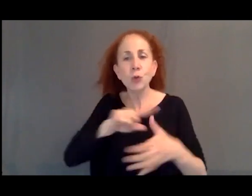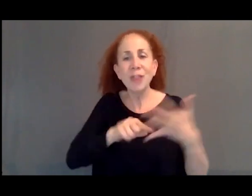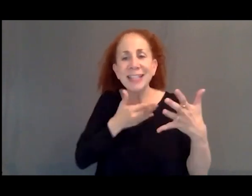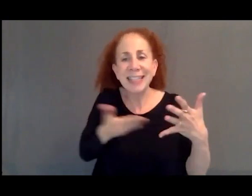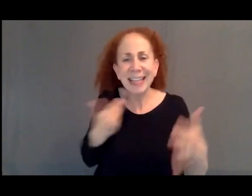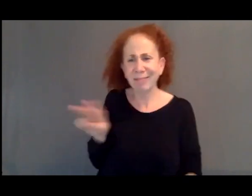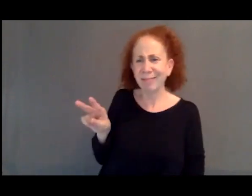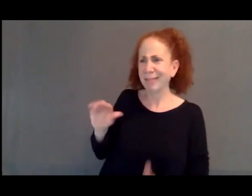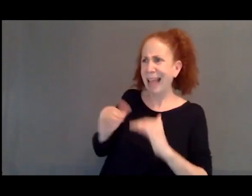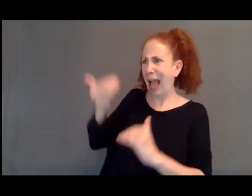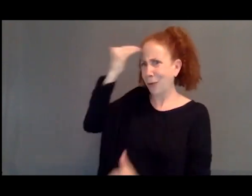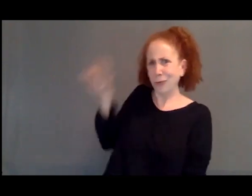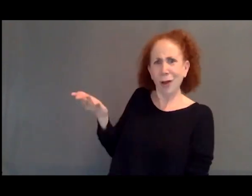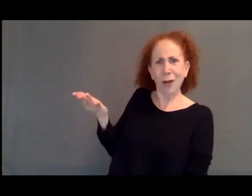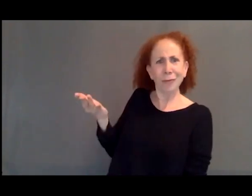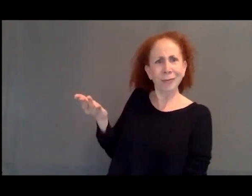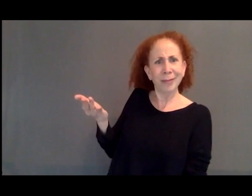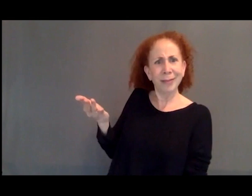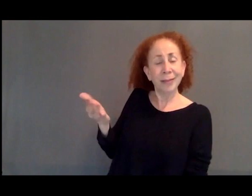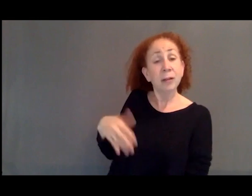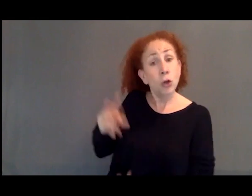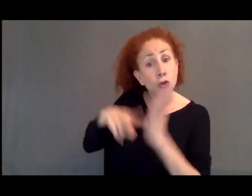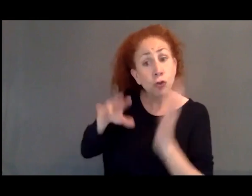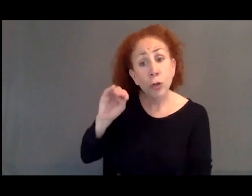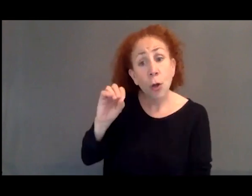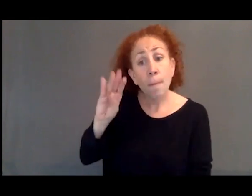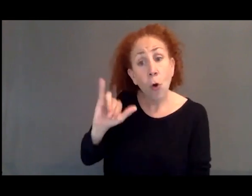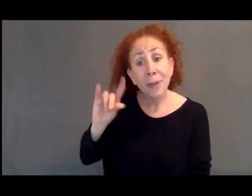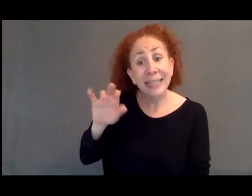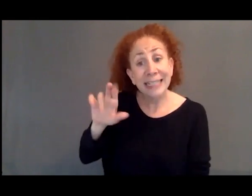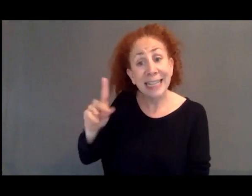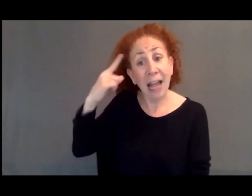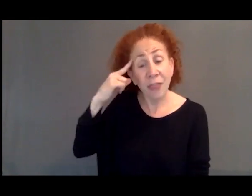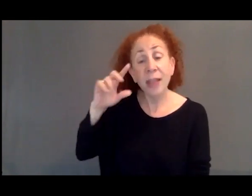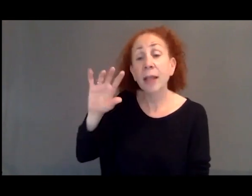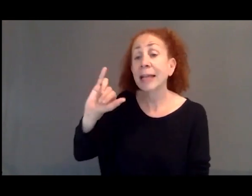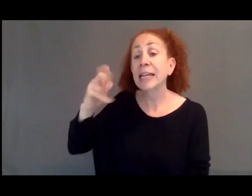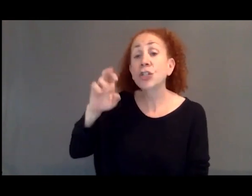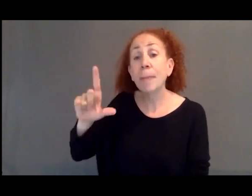I'm like, how do you know? Does anyone read Moby Dick and think Ishmael is not a typical American?